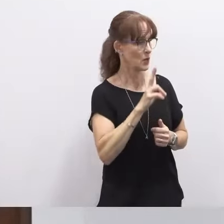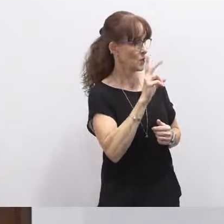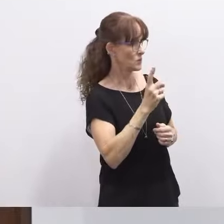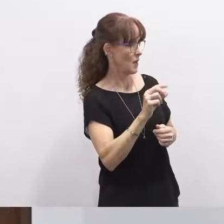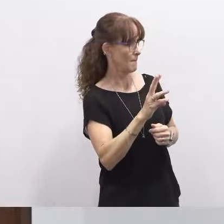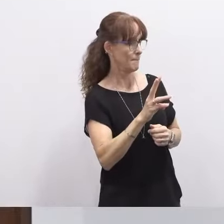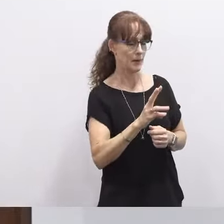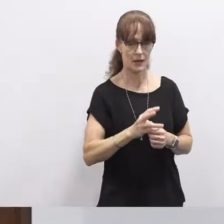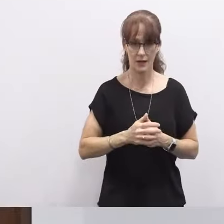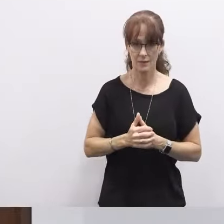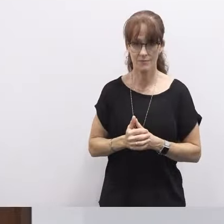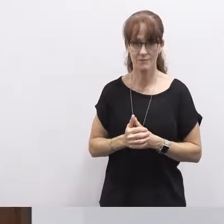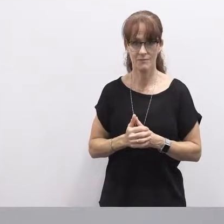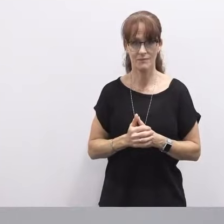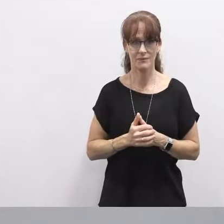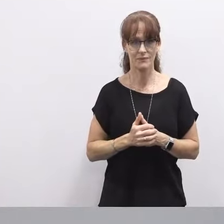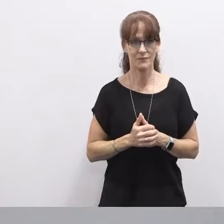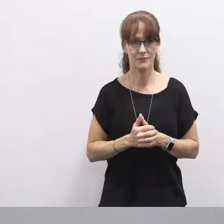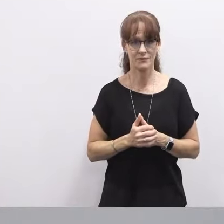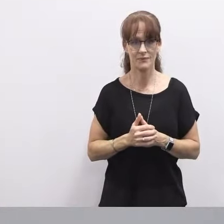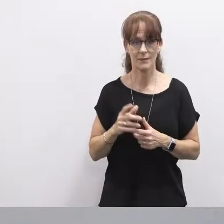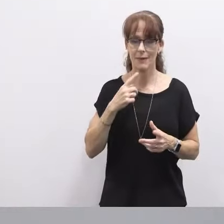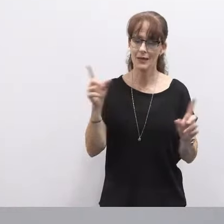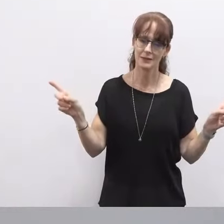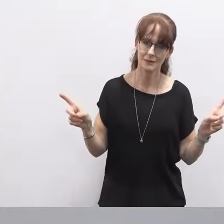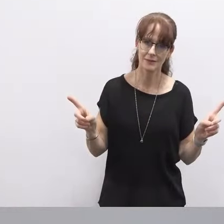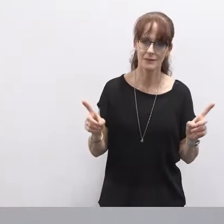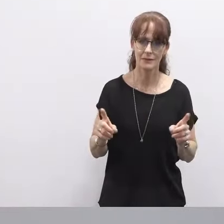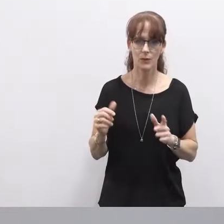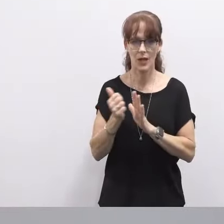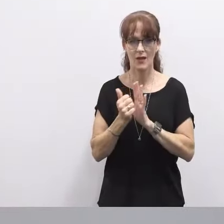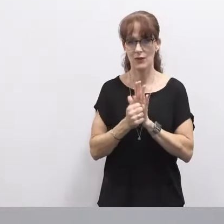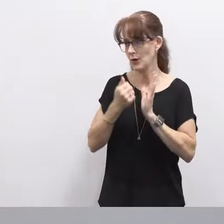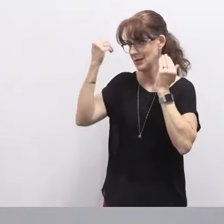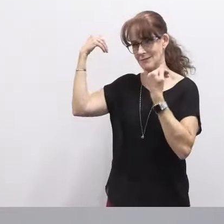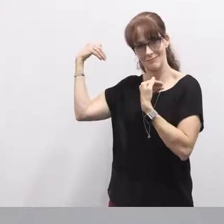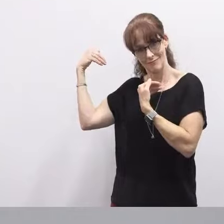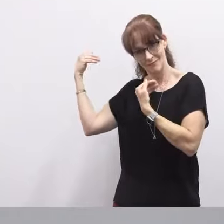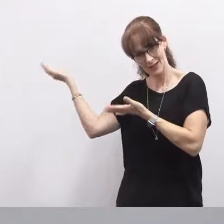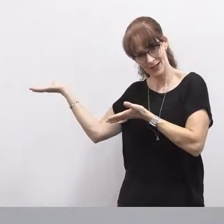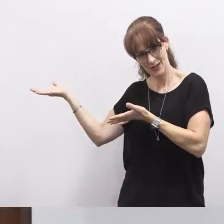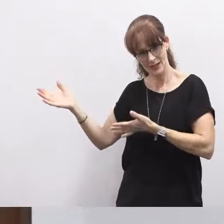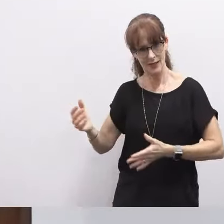Yeah. - Yes. And unfortunately we have an attorney here that sits at Washington. Objection.